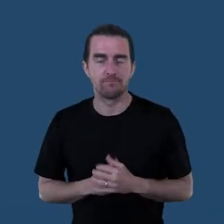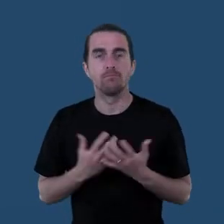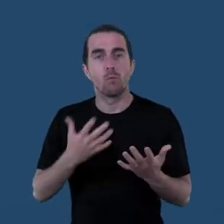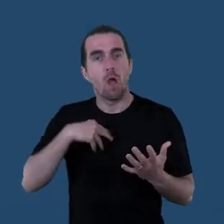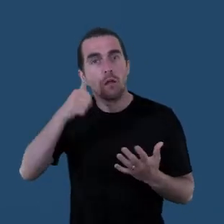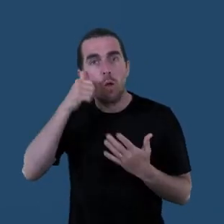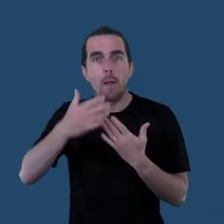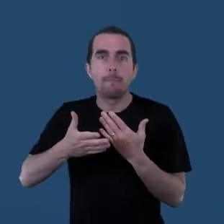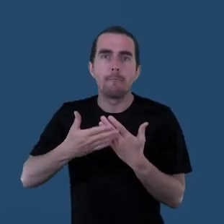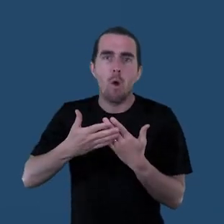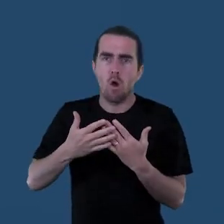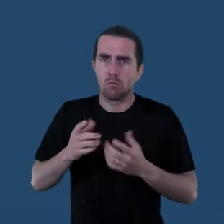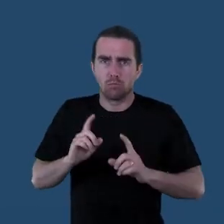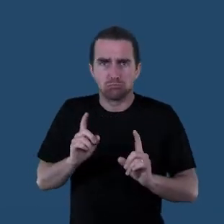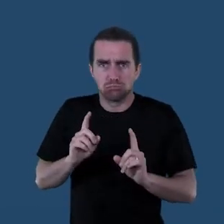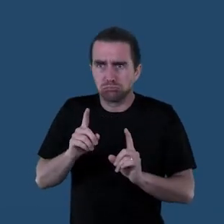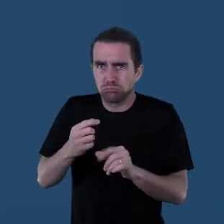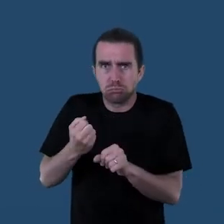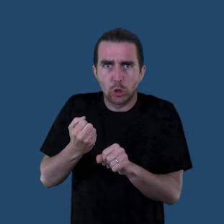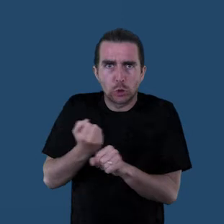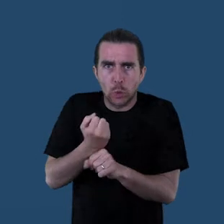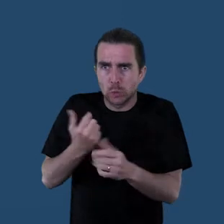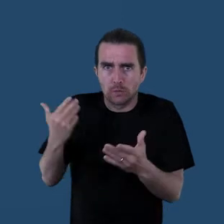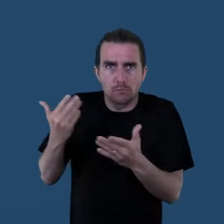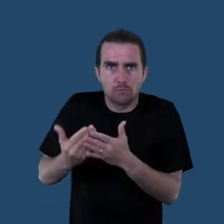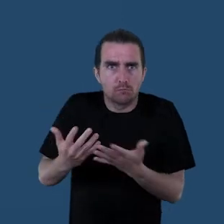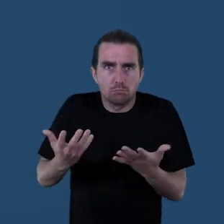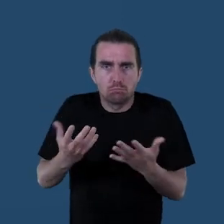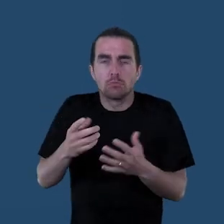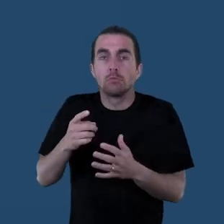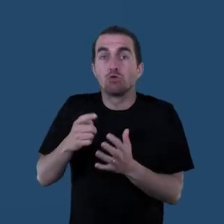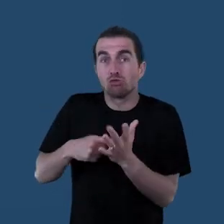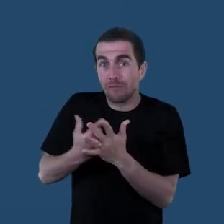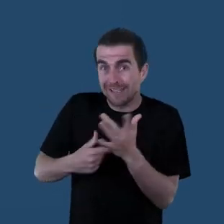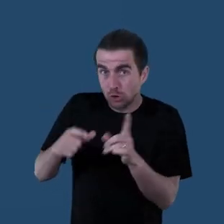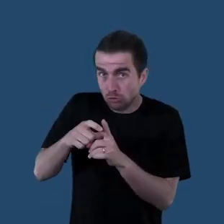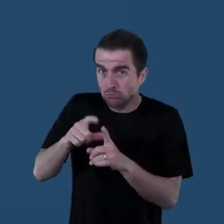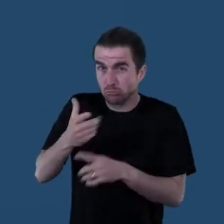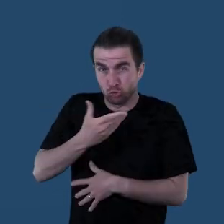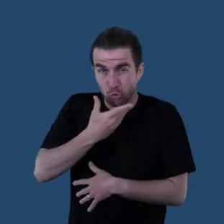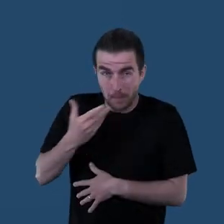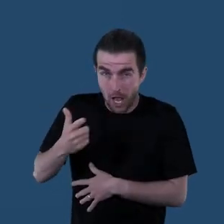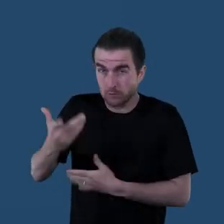So let's find out a little bit more about what you do. So Richard, I want to start with you, if you don't mind, could you tell us,